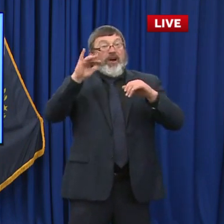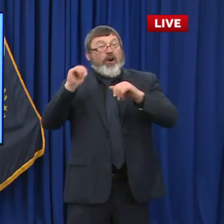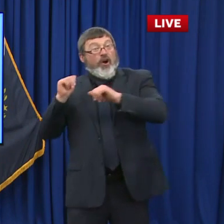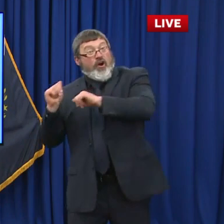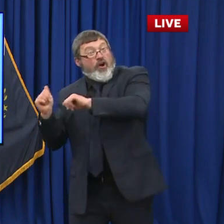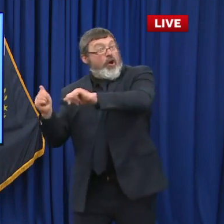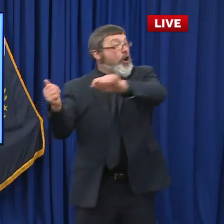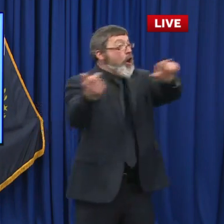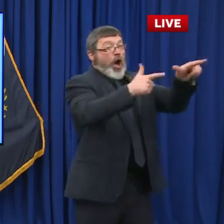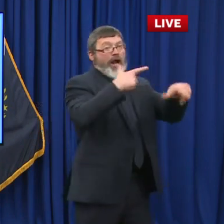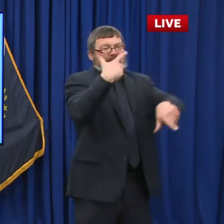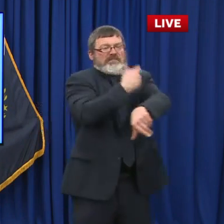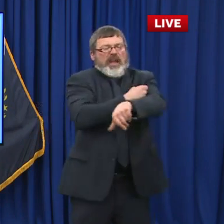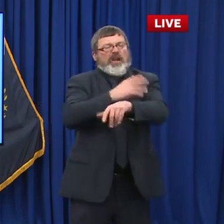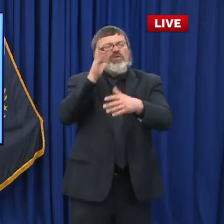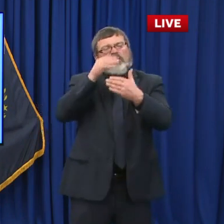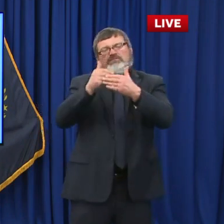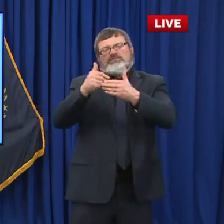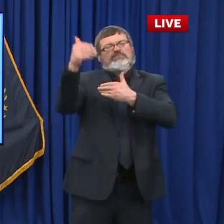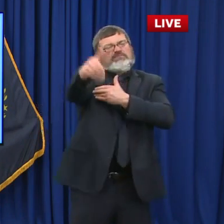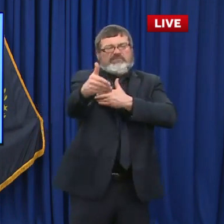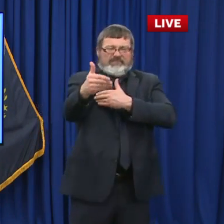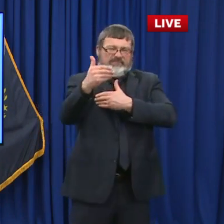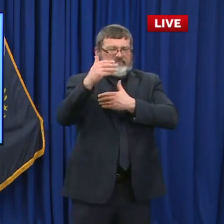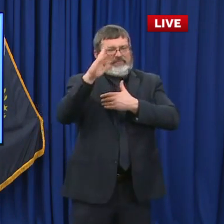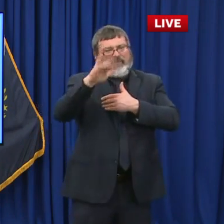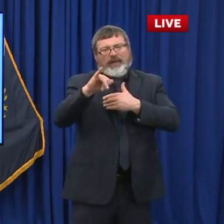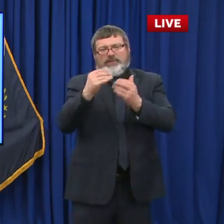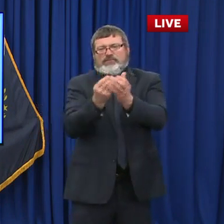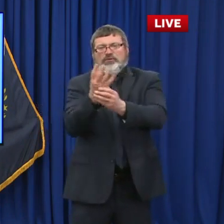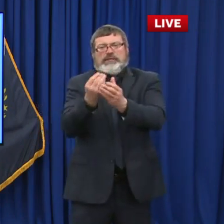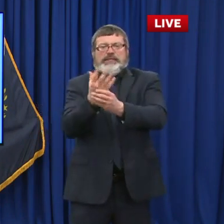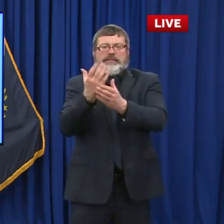IT WILL TAKE SEVERAL MONTHS TO GET EVERYONE VACCINATED.